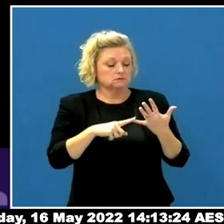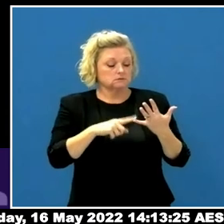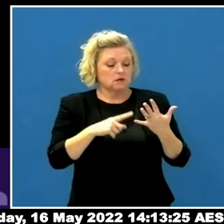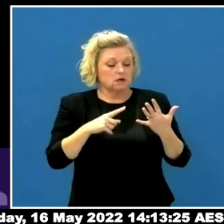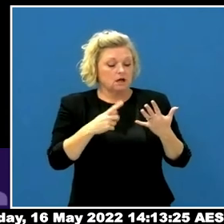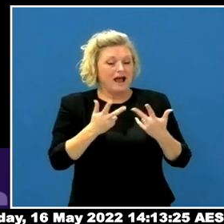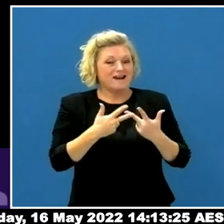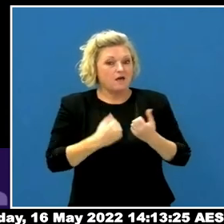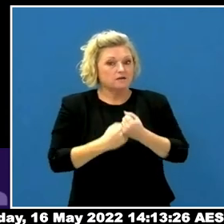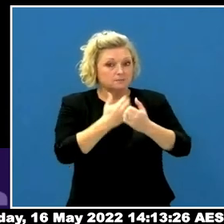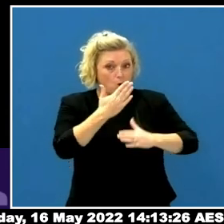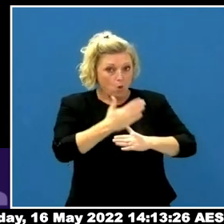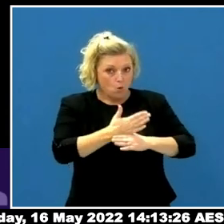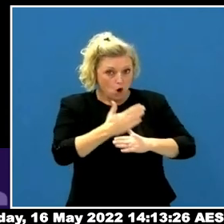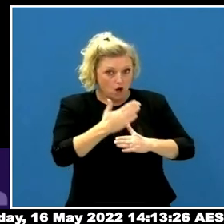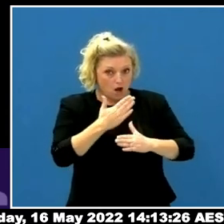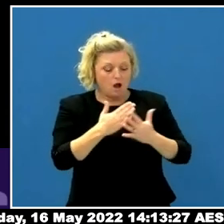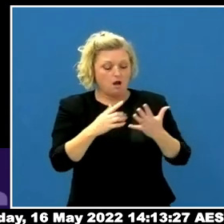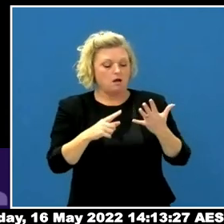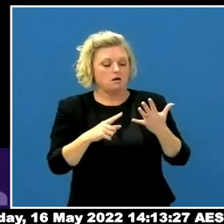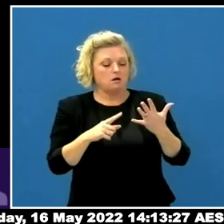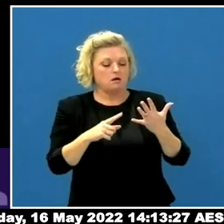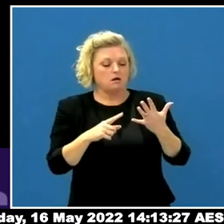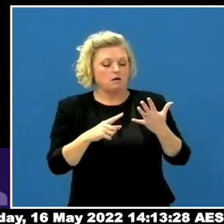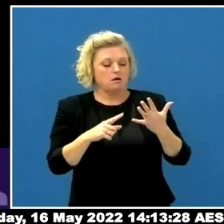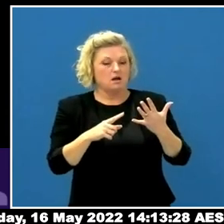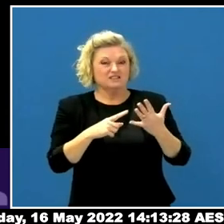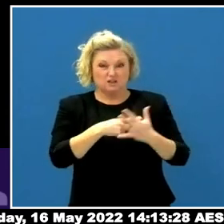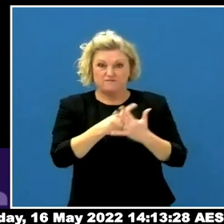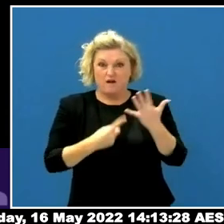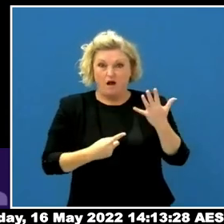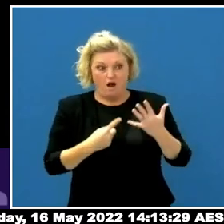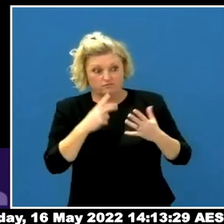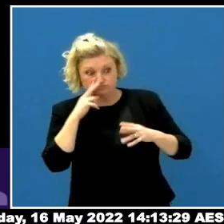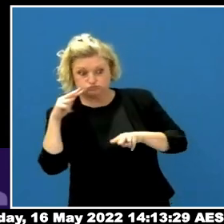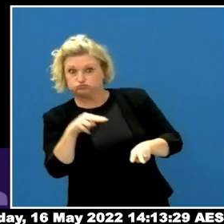Did you observe any impact on Simon following that?